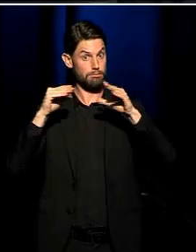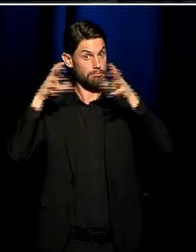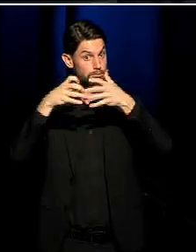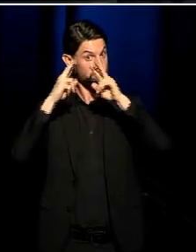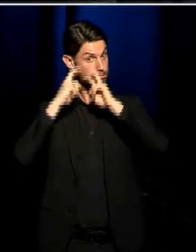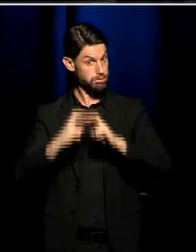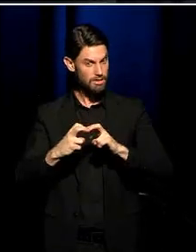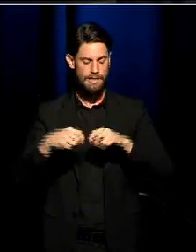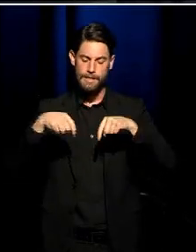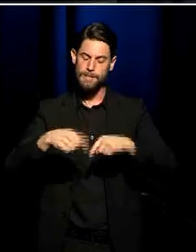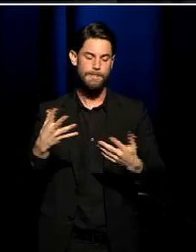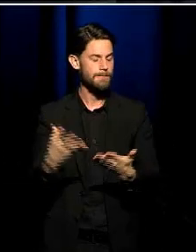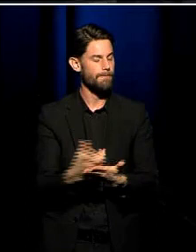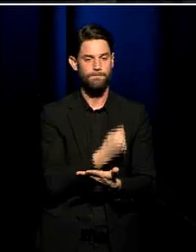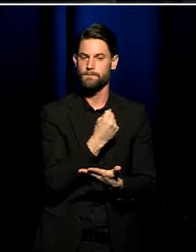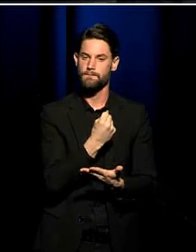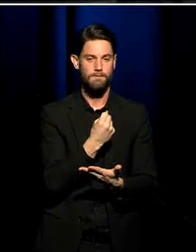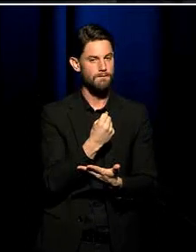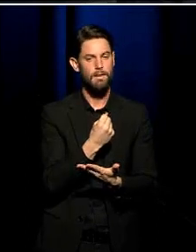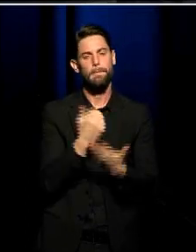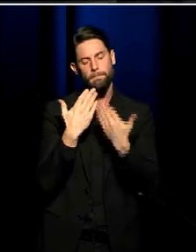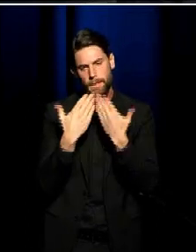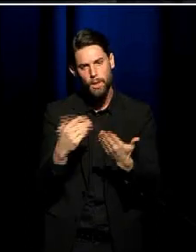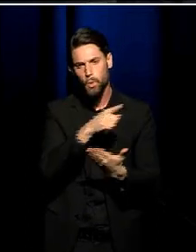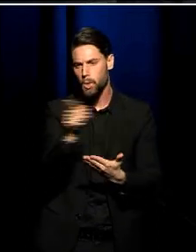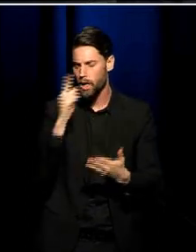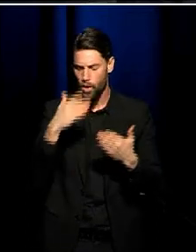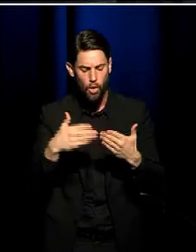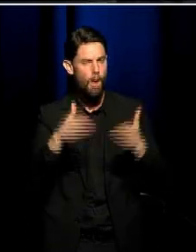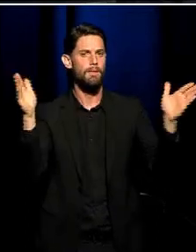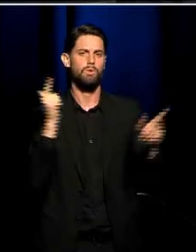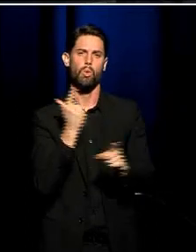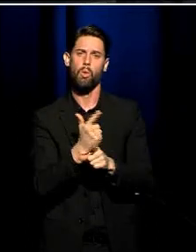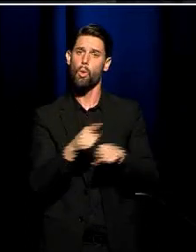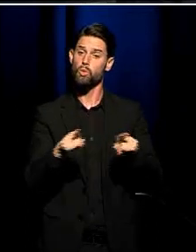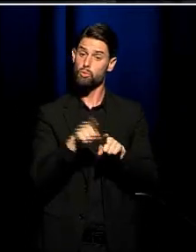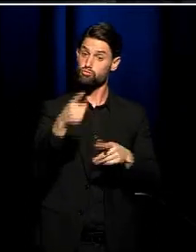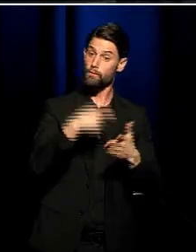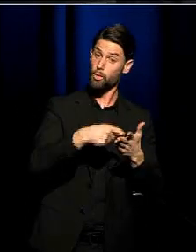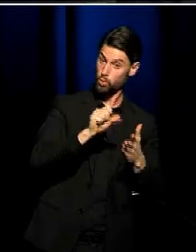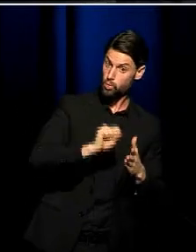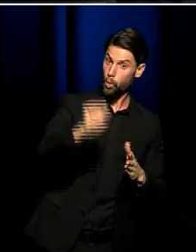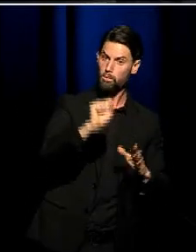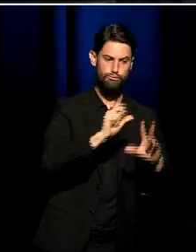to speak your truth and in your first language if you so desire. First Nations